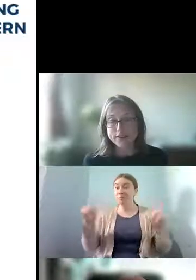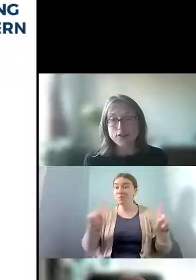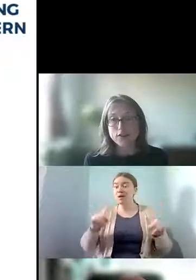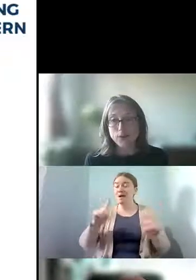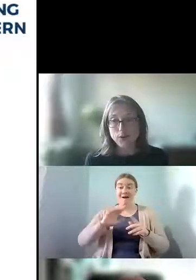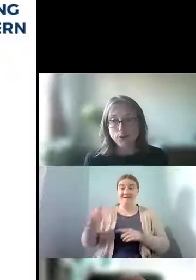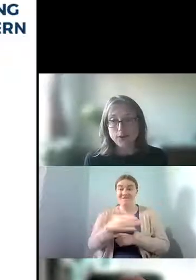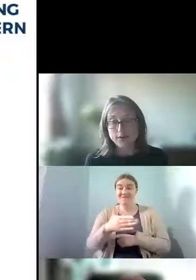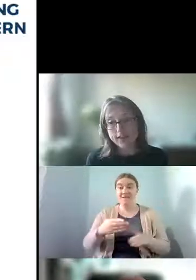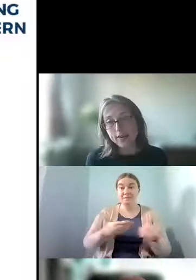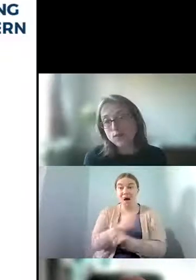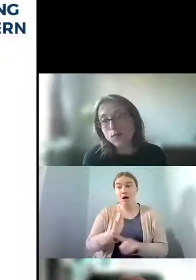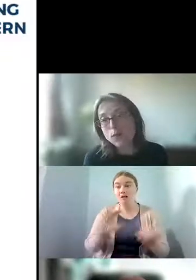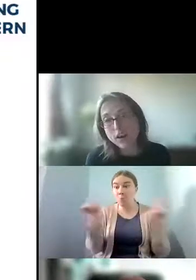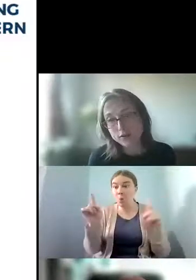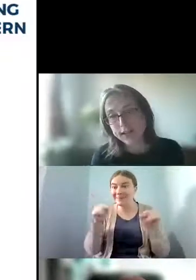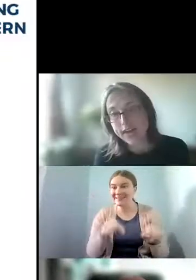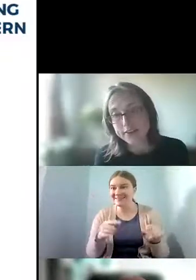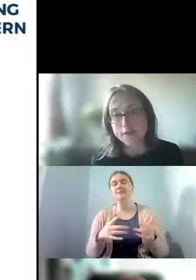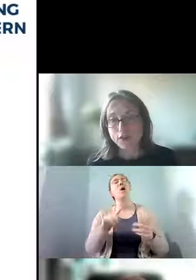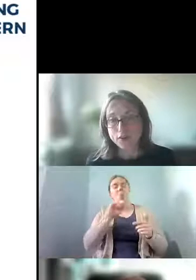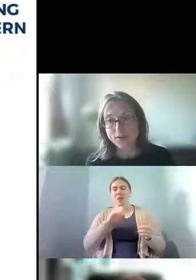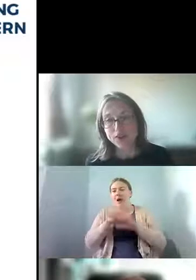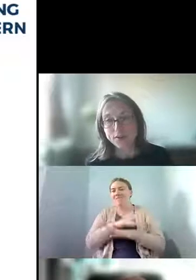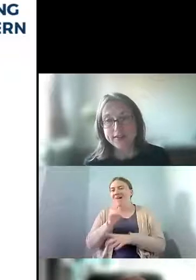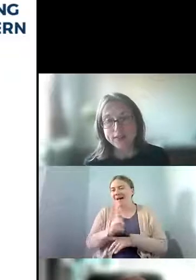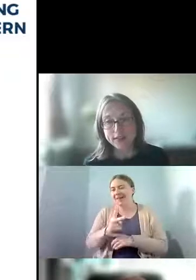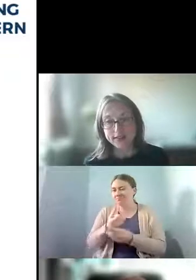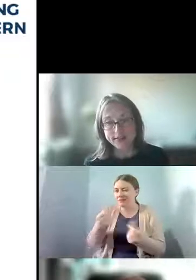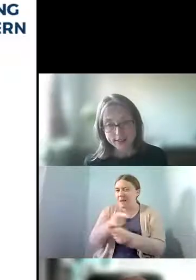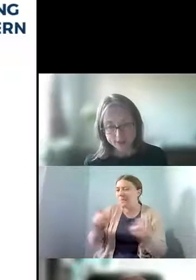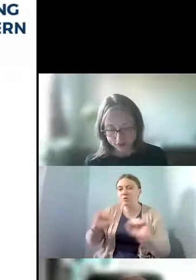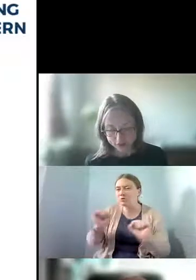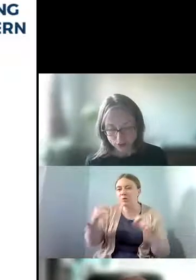so that we'll cover again for those who are new this evening and didn't see the previous talk